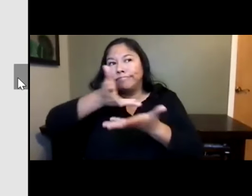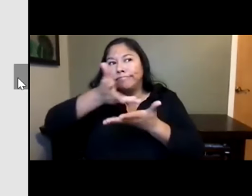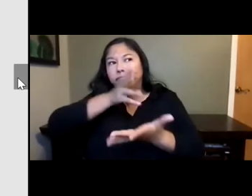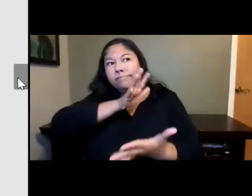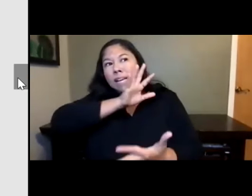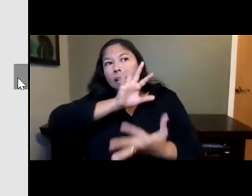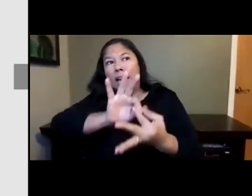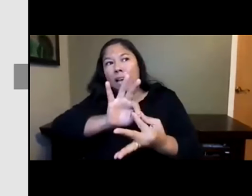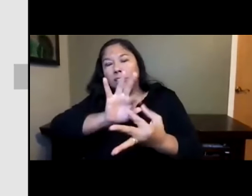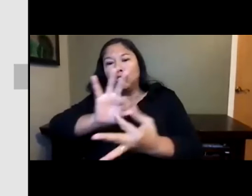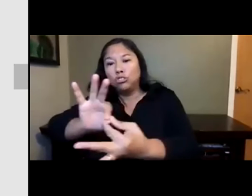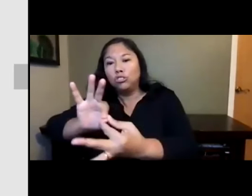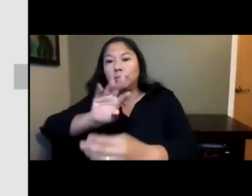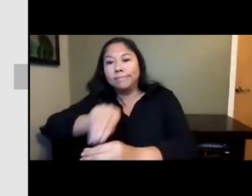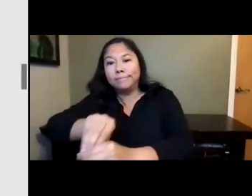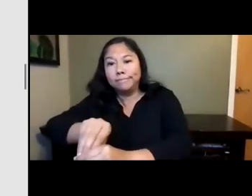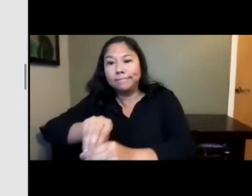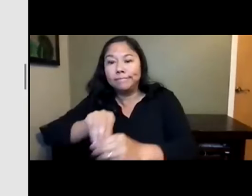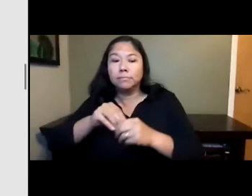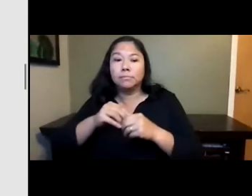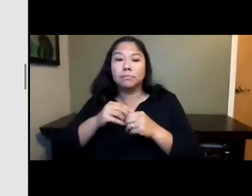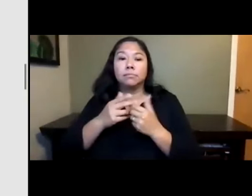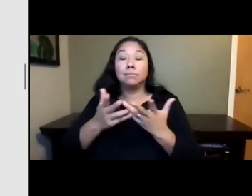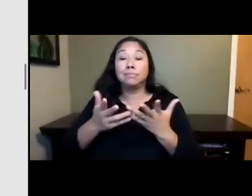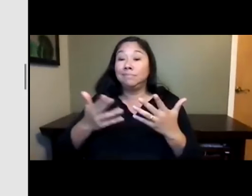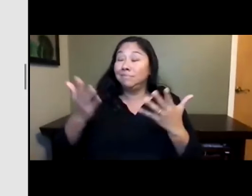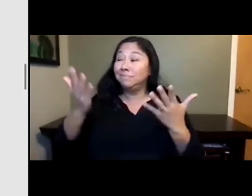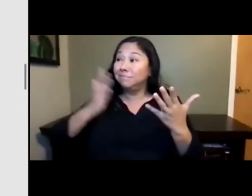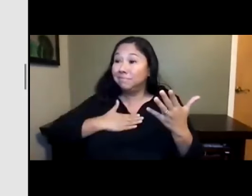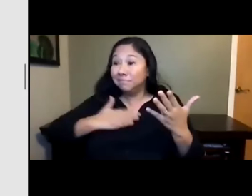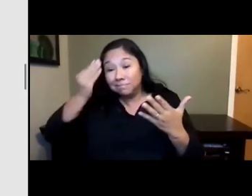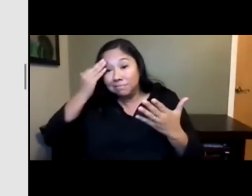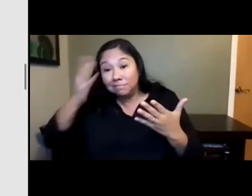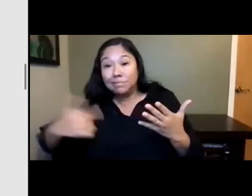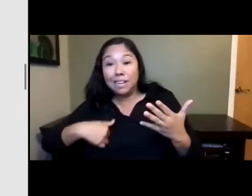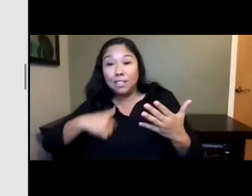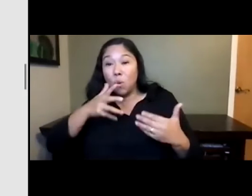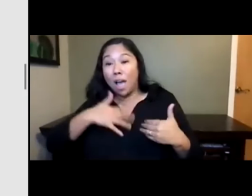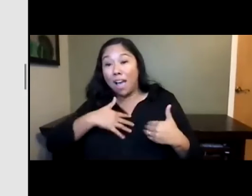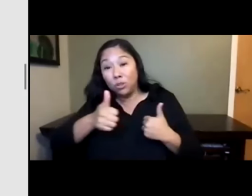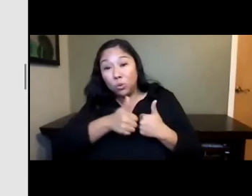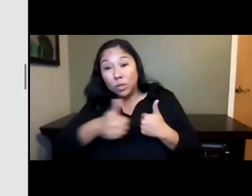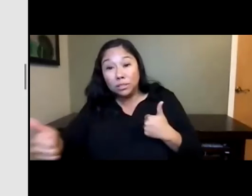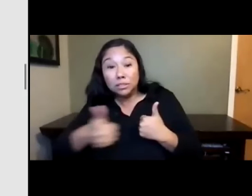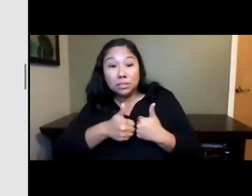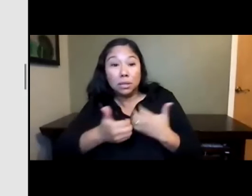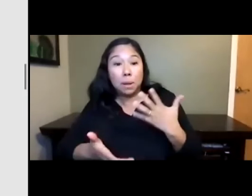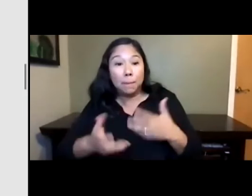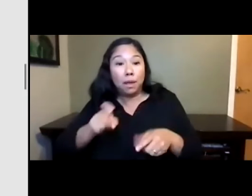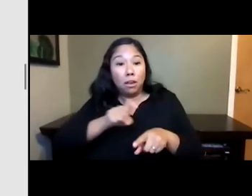If you don't have transportation, call FACT transportation services